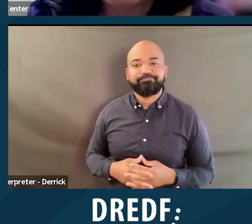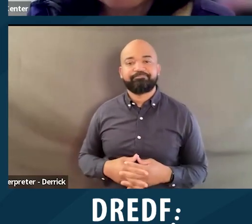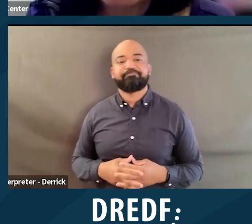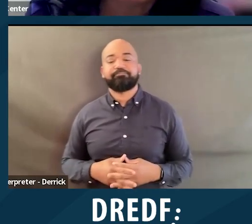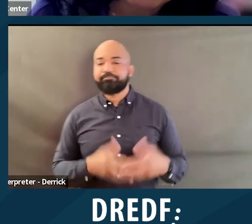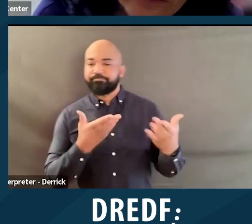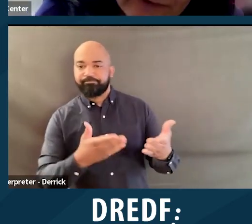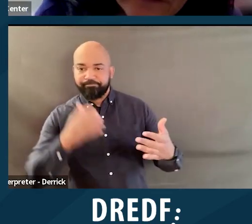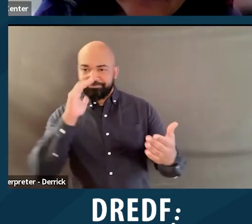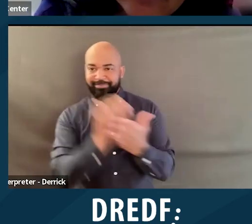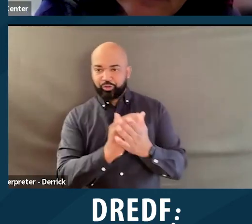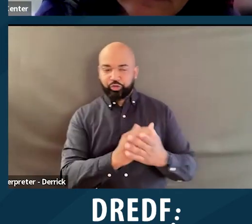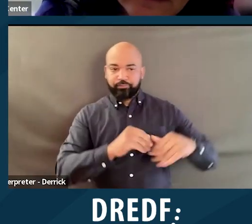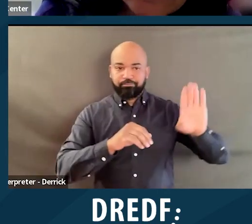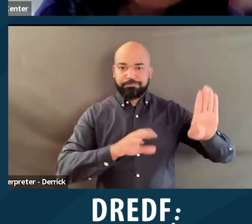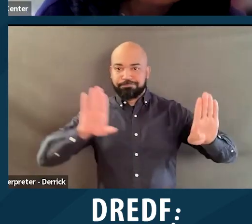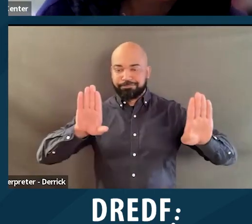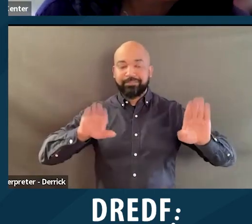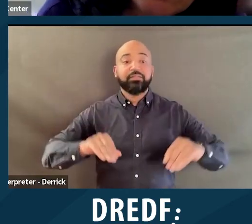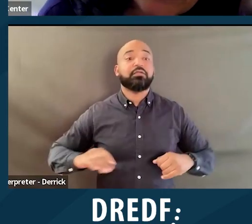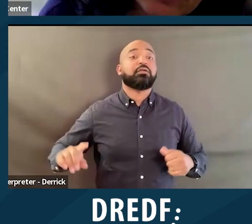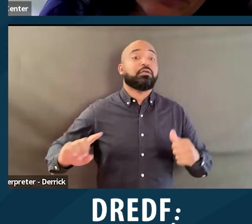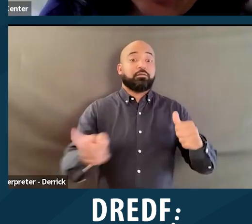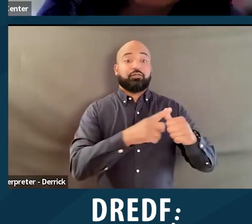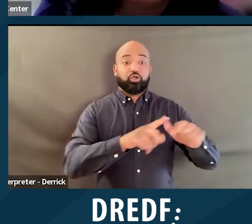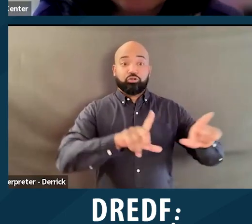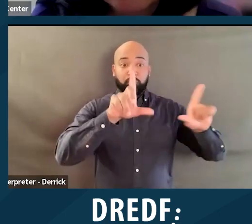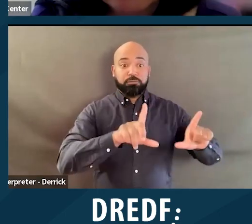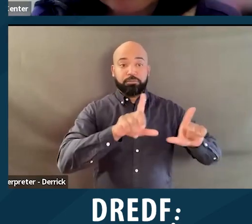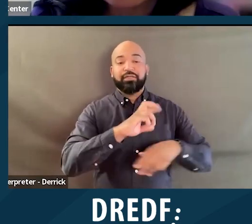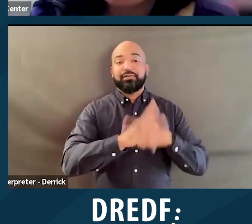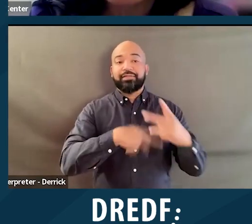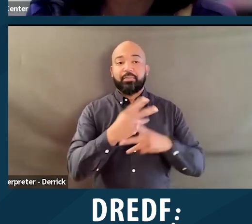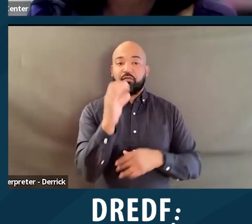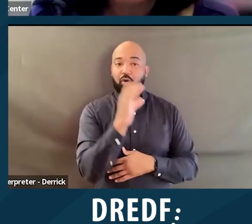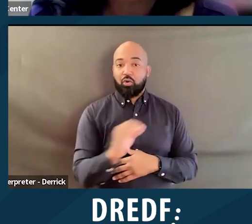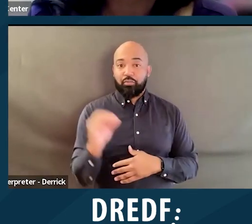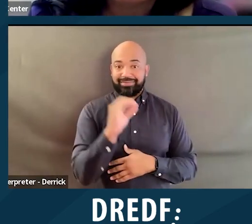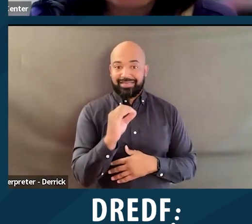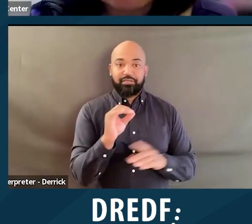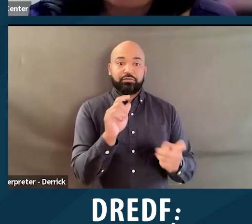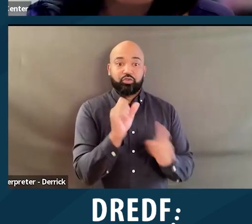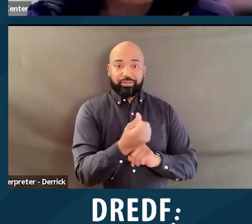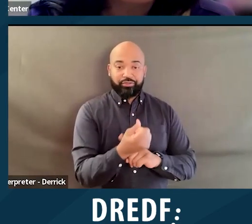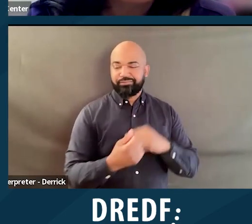of bring people out of institutions and we keep people from going into institutions. Next slide.